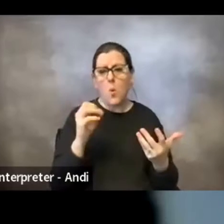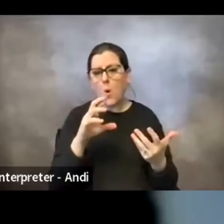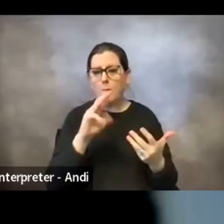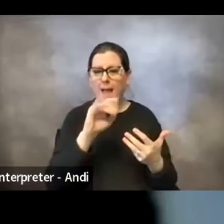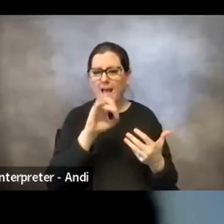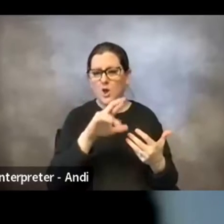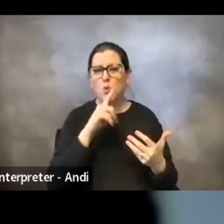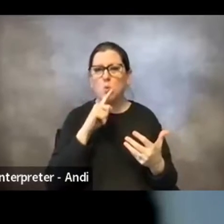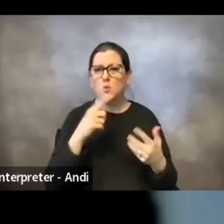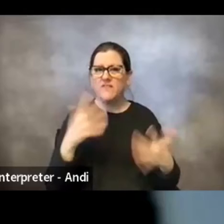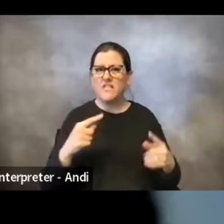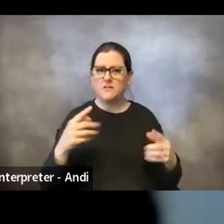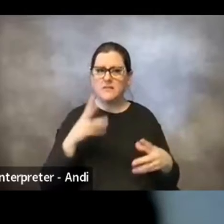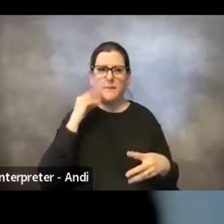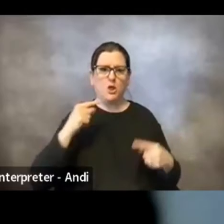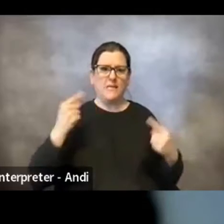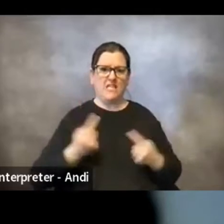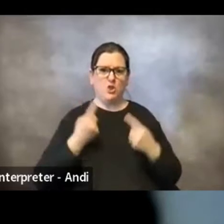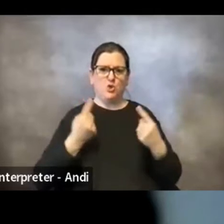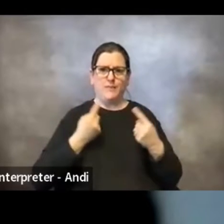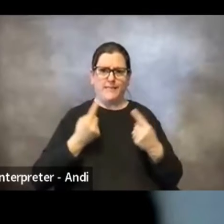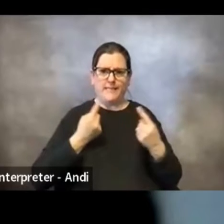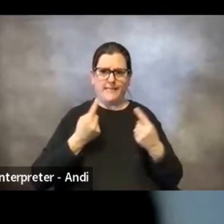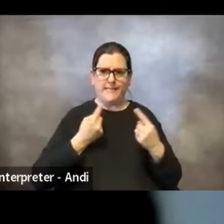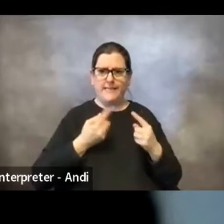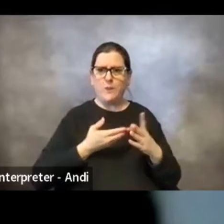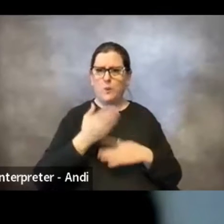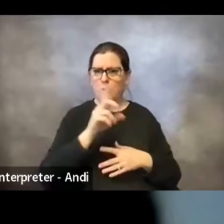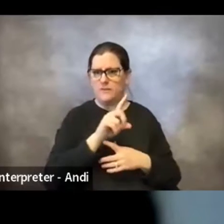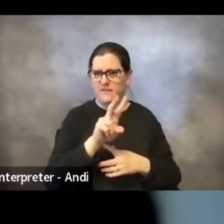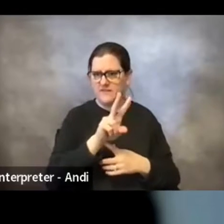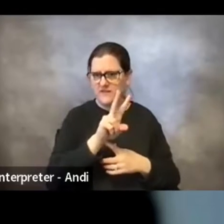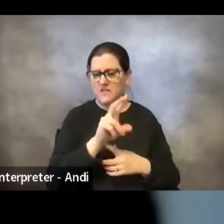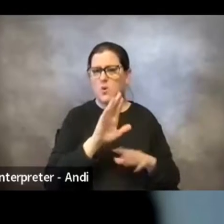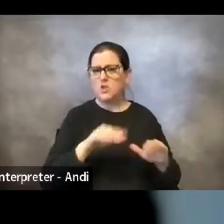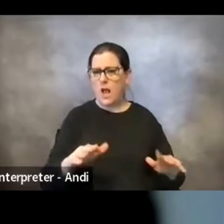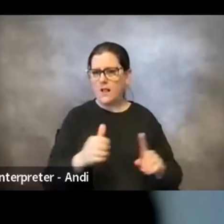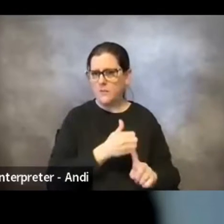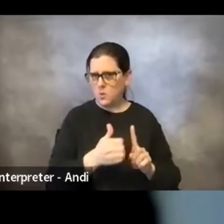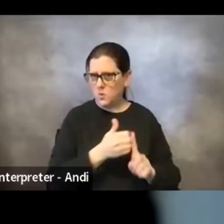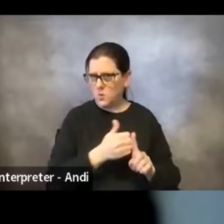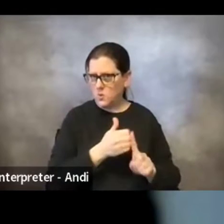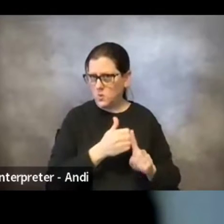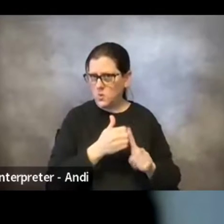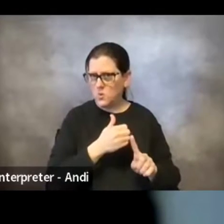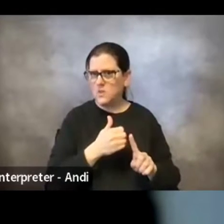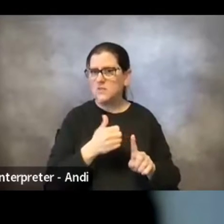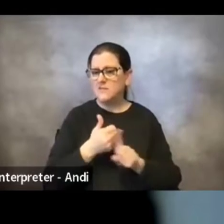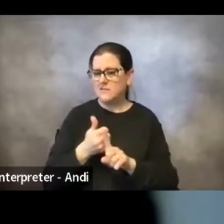through aggressive through domestic violence or child abuse that have aggressive behavior or